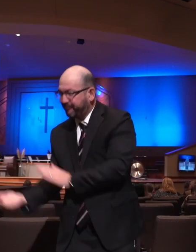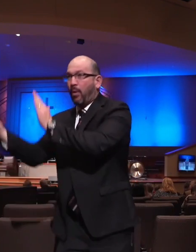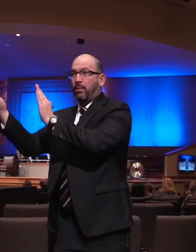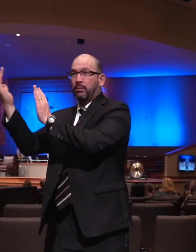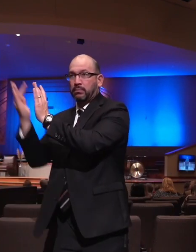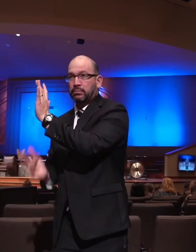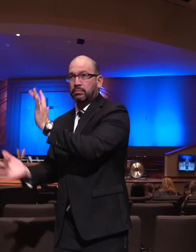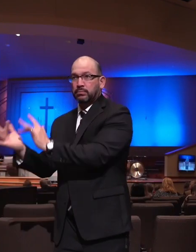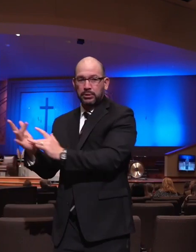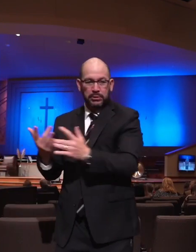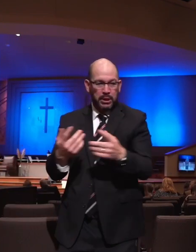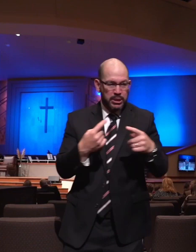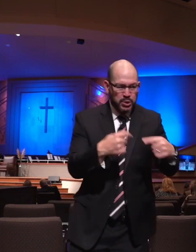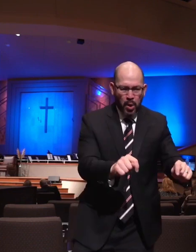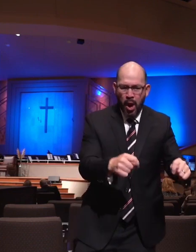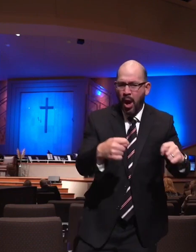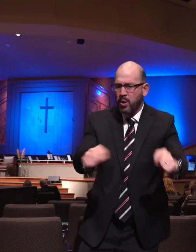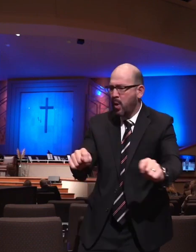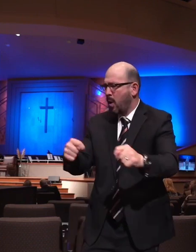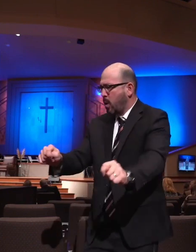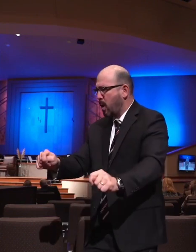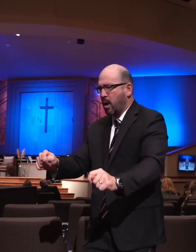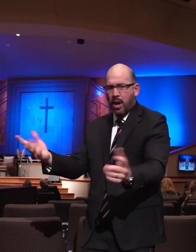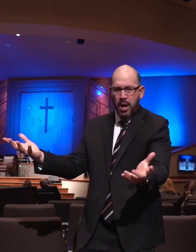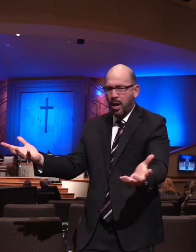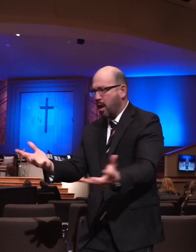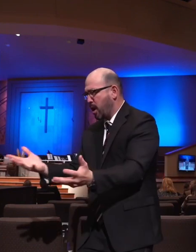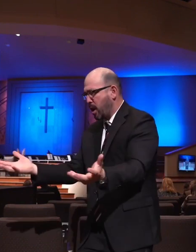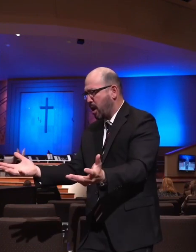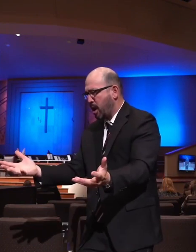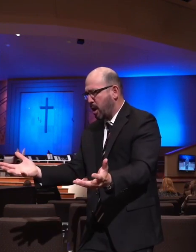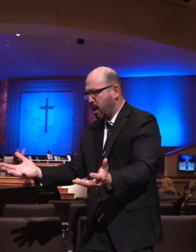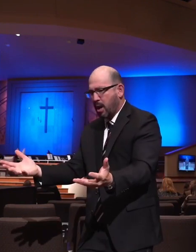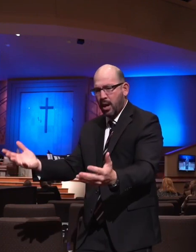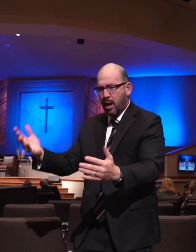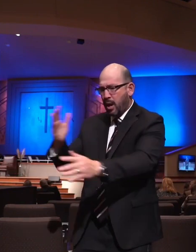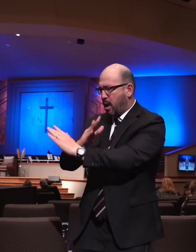when they could not find by what way Brother Ferrso I had to read this